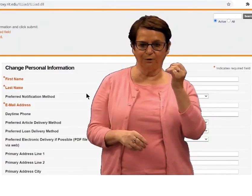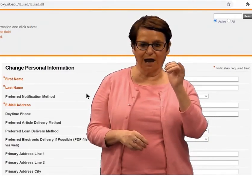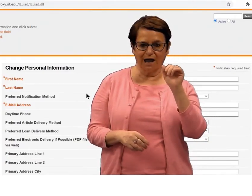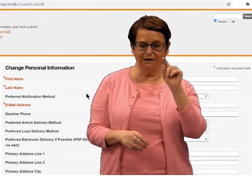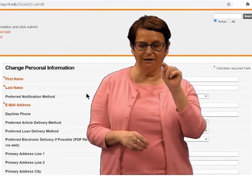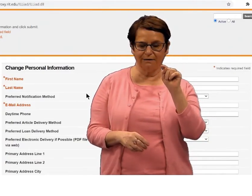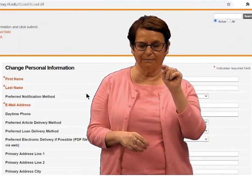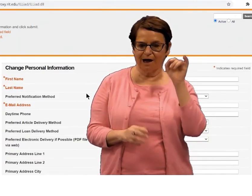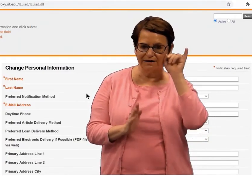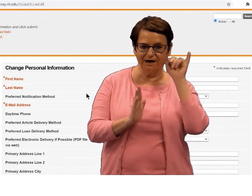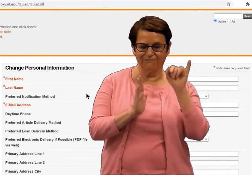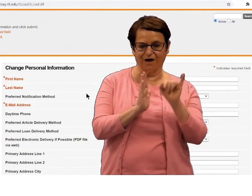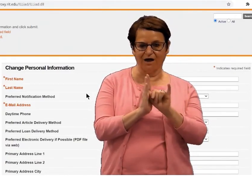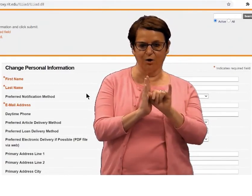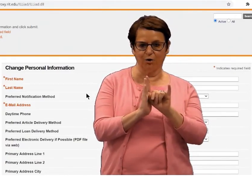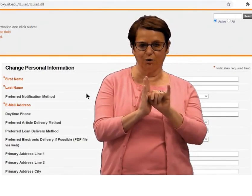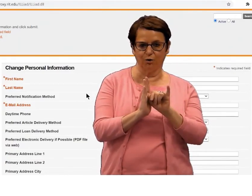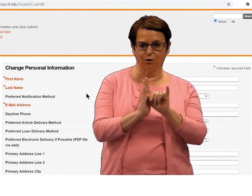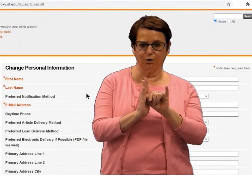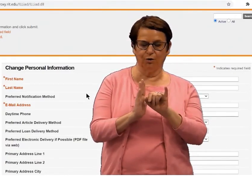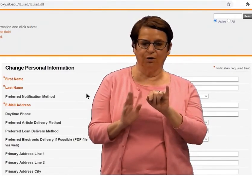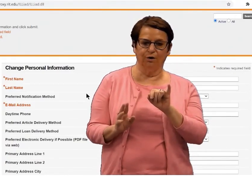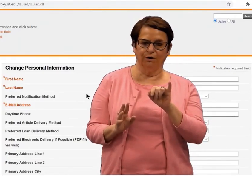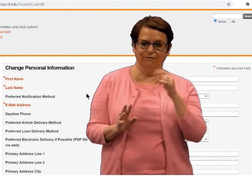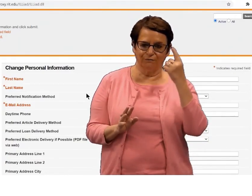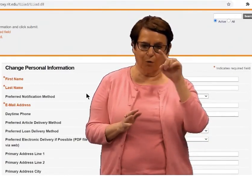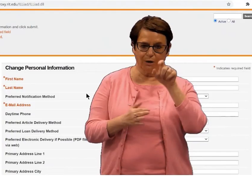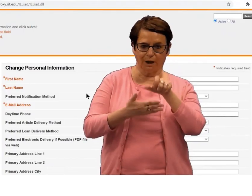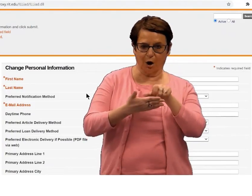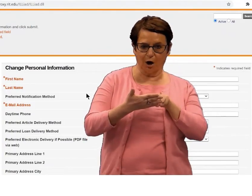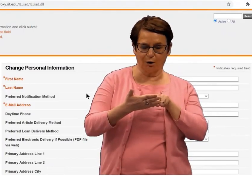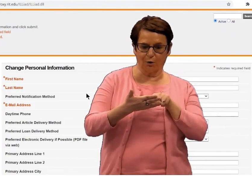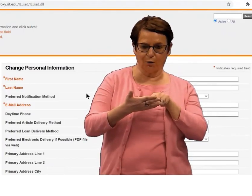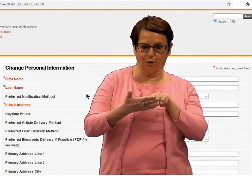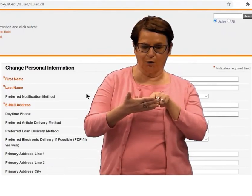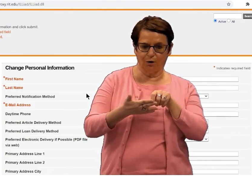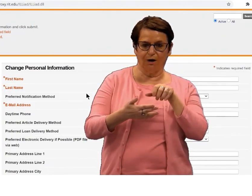for the article, it makes it faster to get that article.